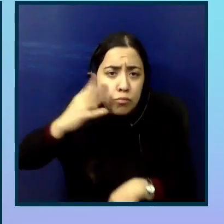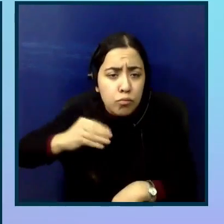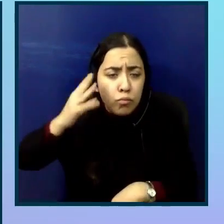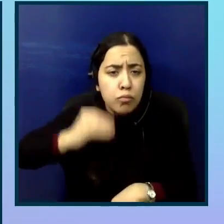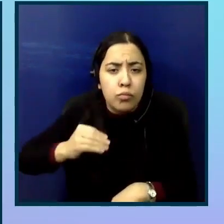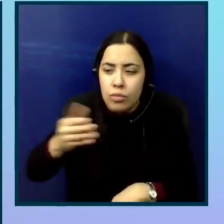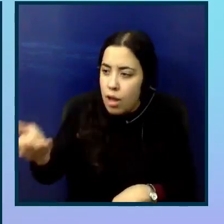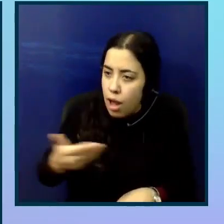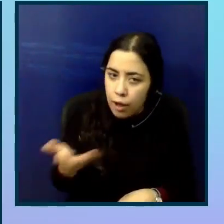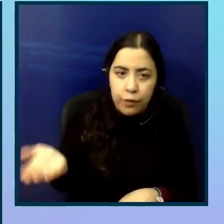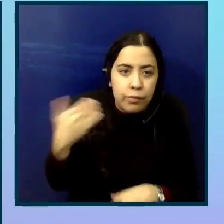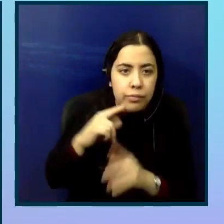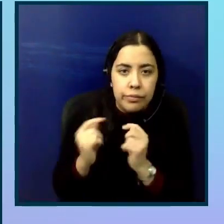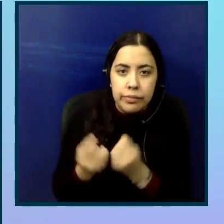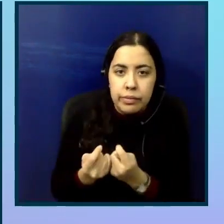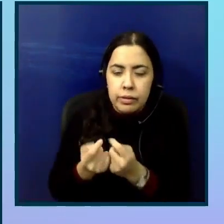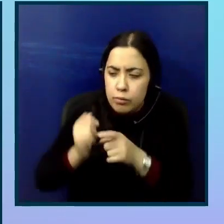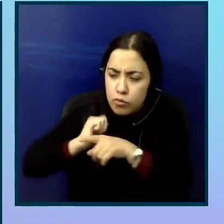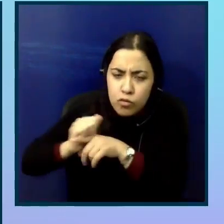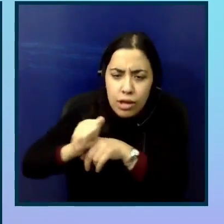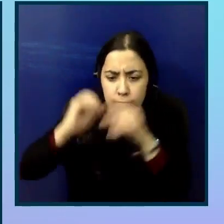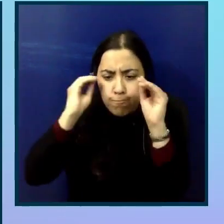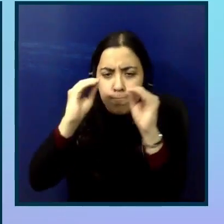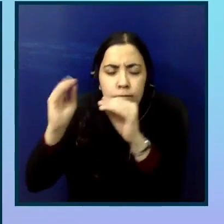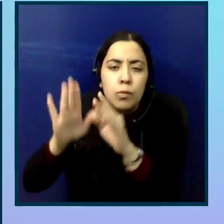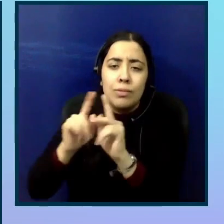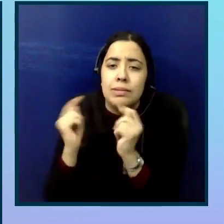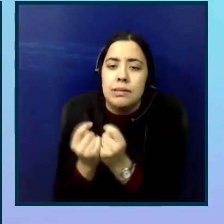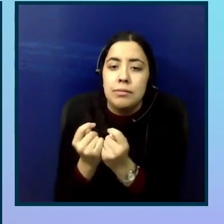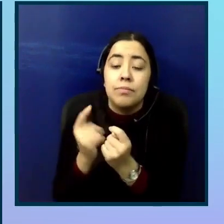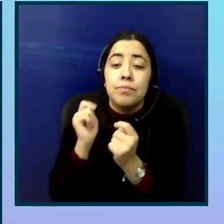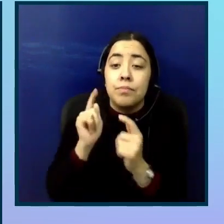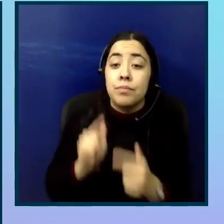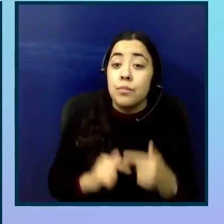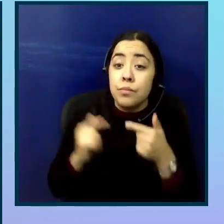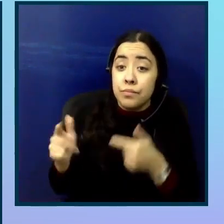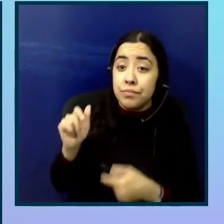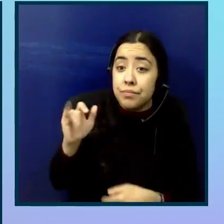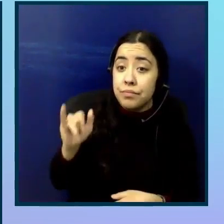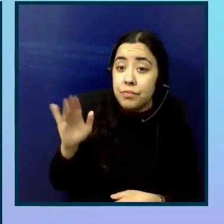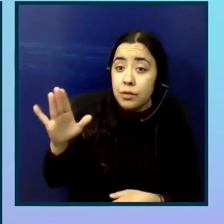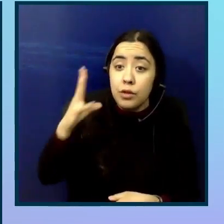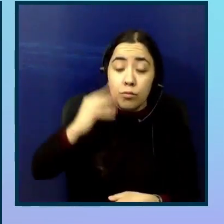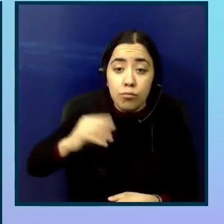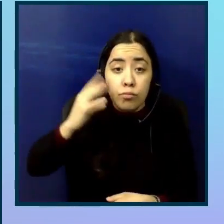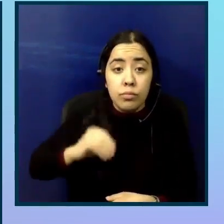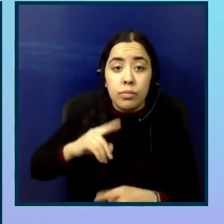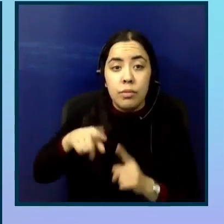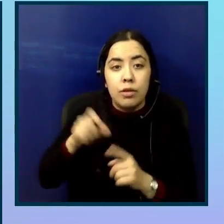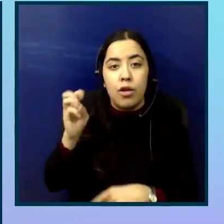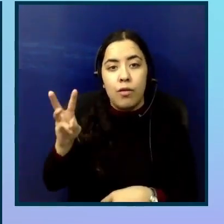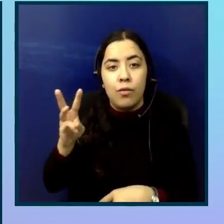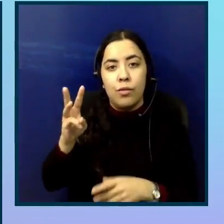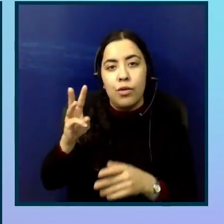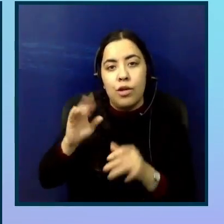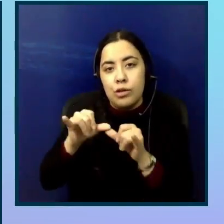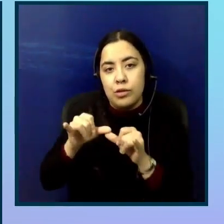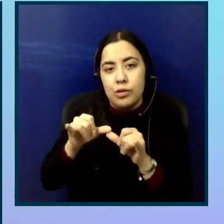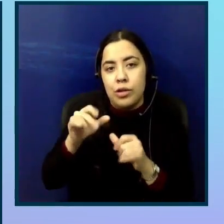who will share her perspective of her accessibility journey as a software engineer at Learning A-Z.